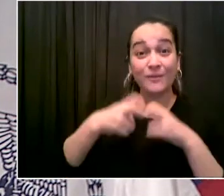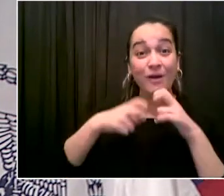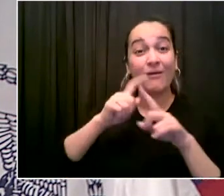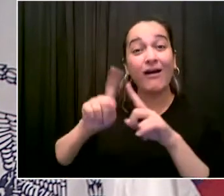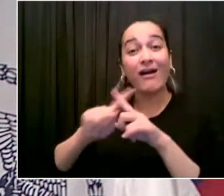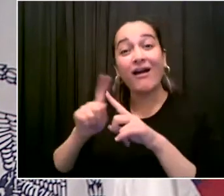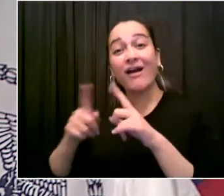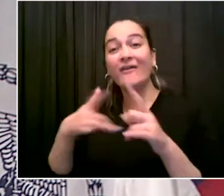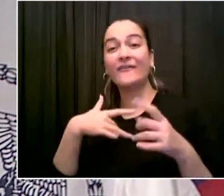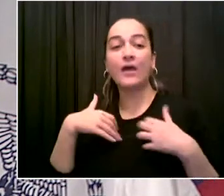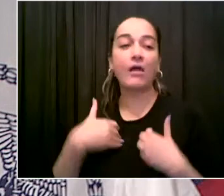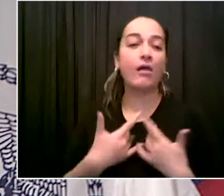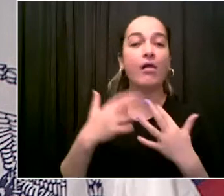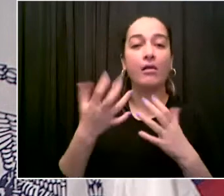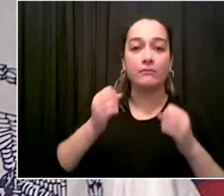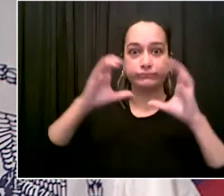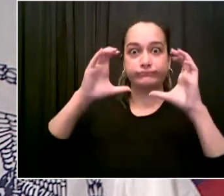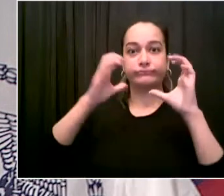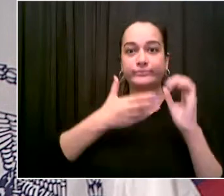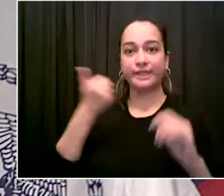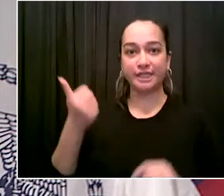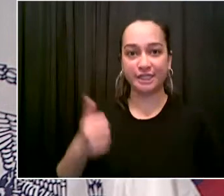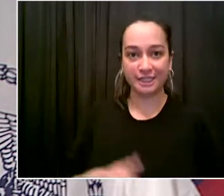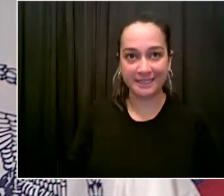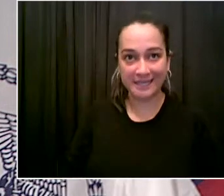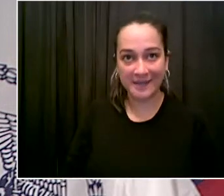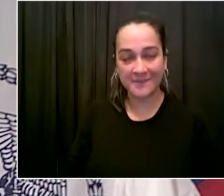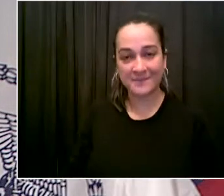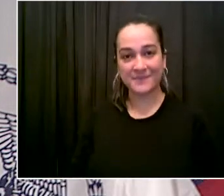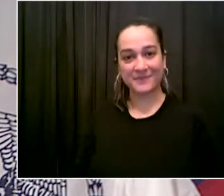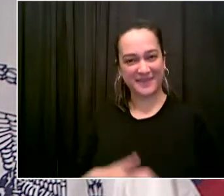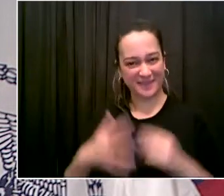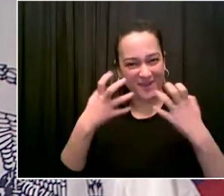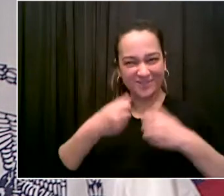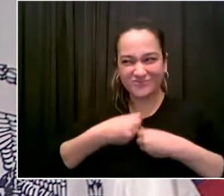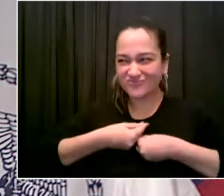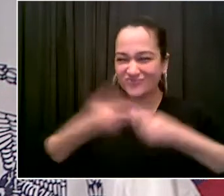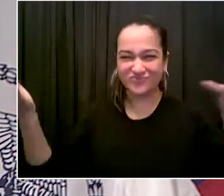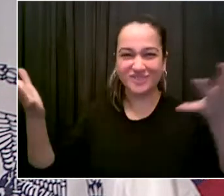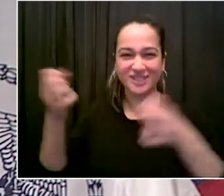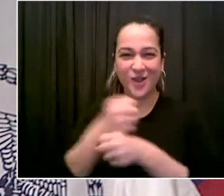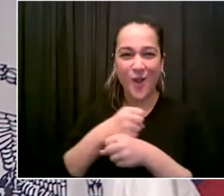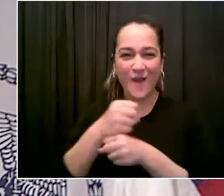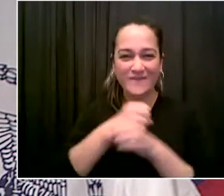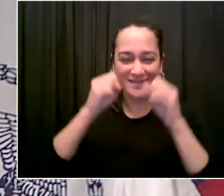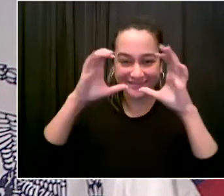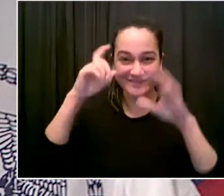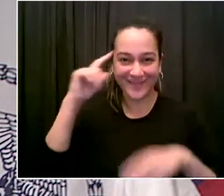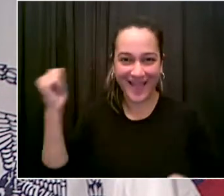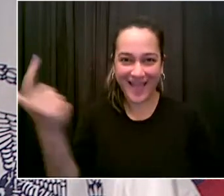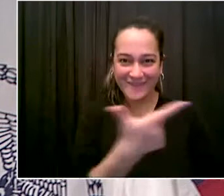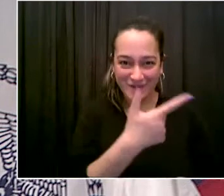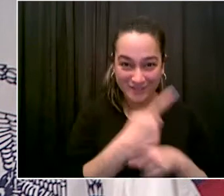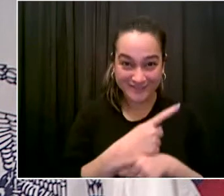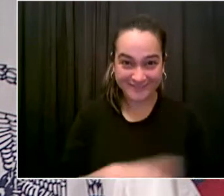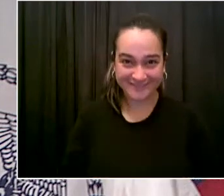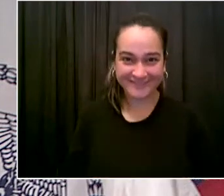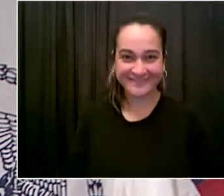THE NATION'S ANSWER TO MANY PROBLEMS. WI ANT TO START A NEW FRE E CAFFEINE PROGRAM